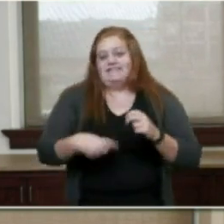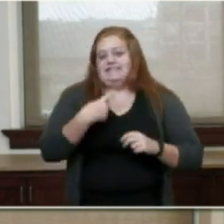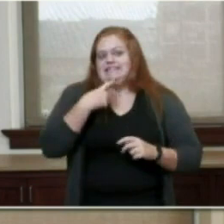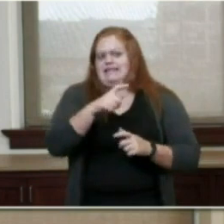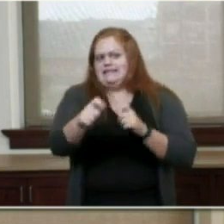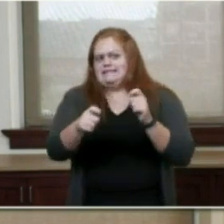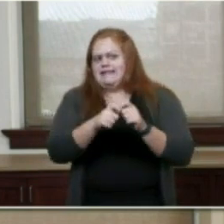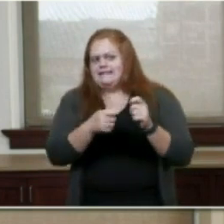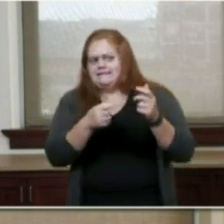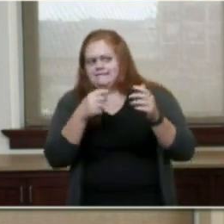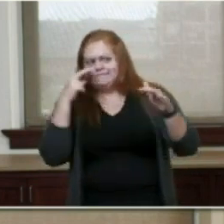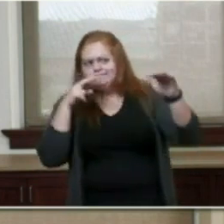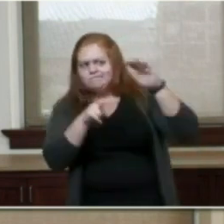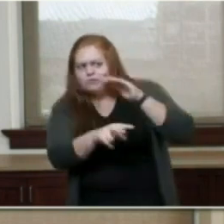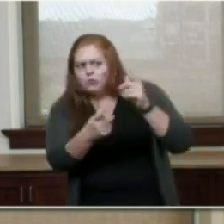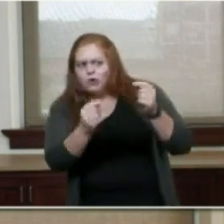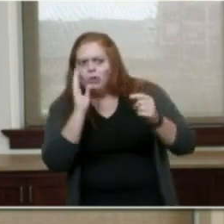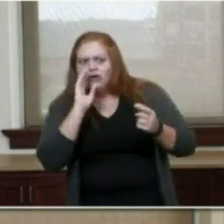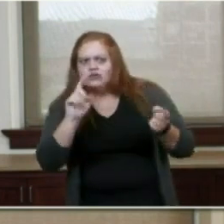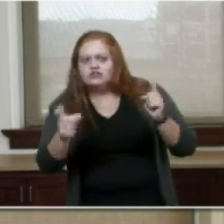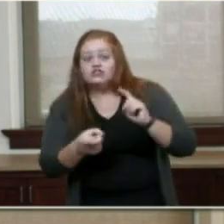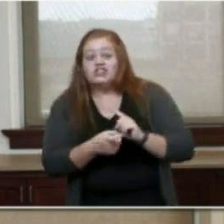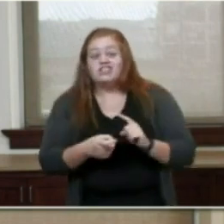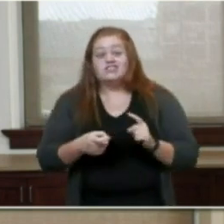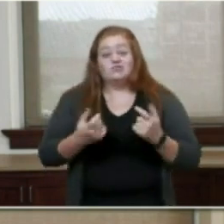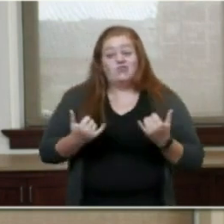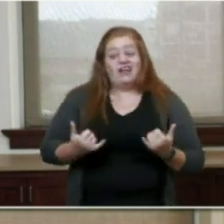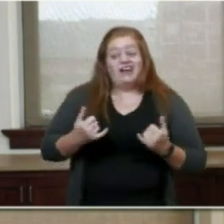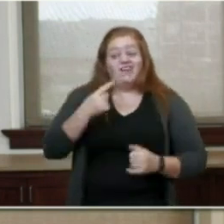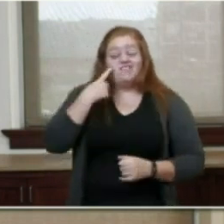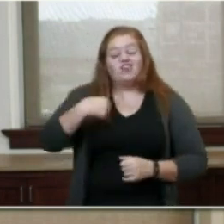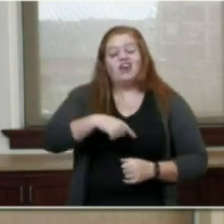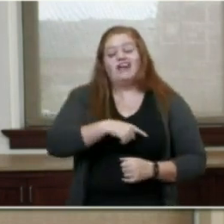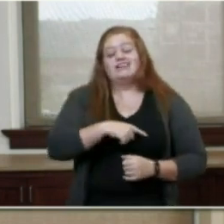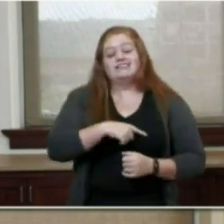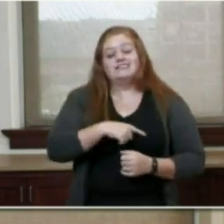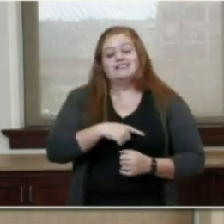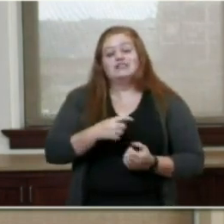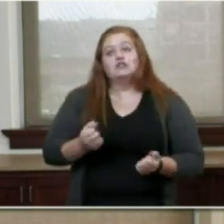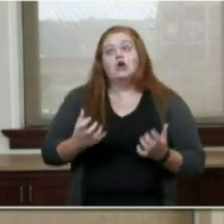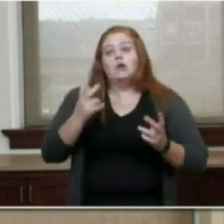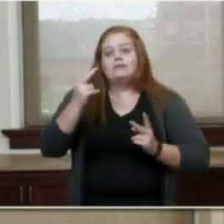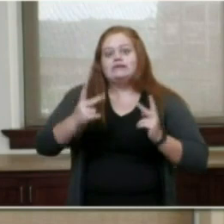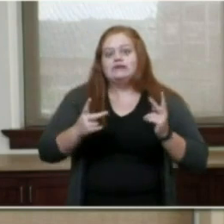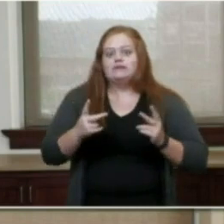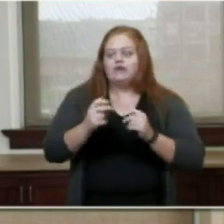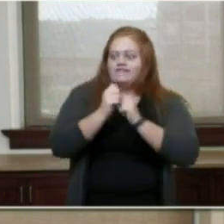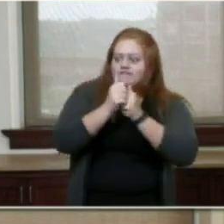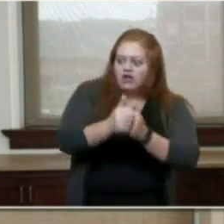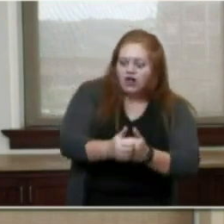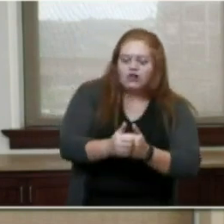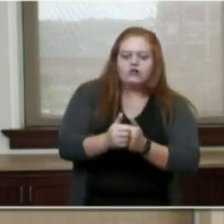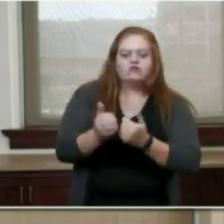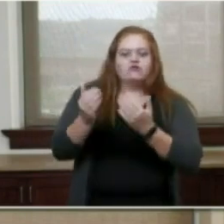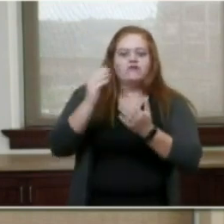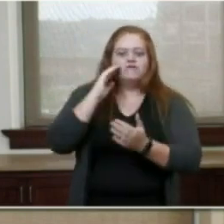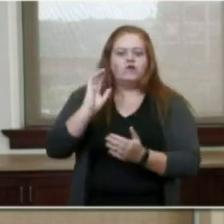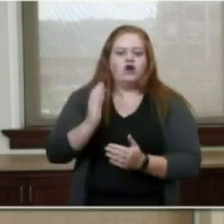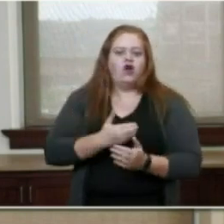can affect that the good news for us right now is again so many people have followed the recommendations of our medical professionals and become